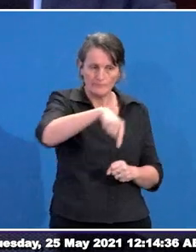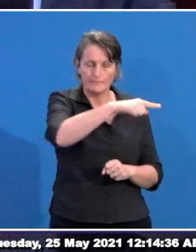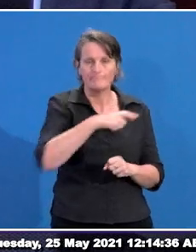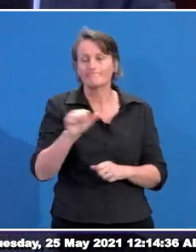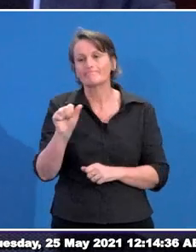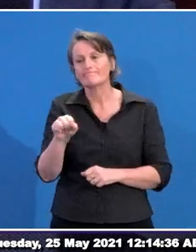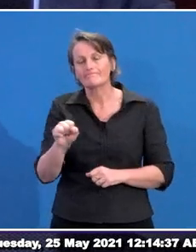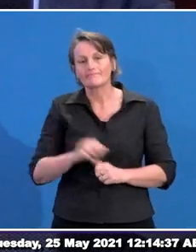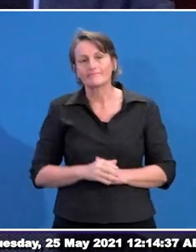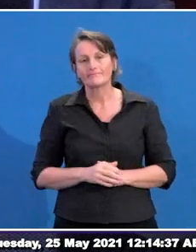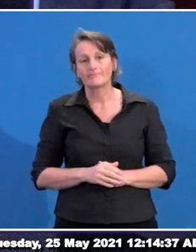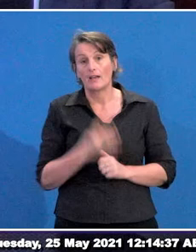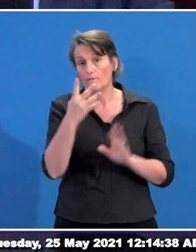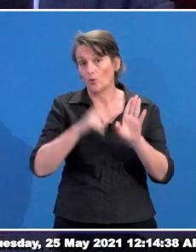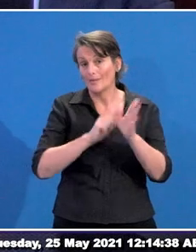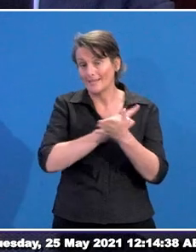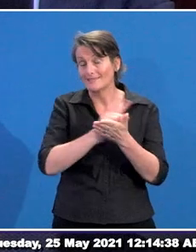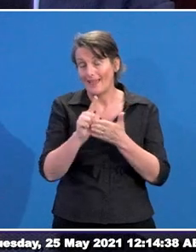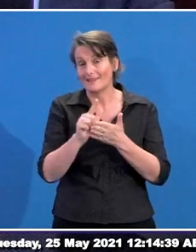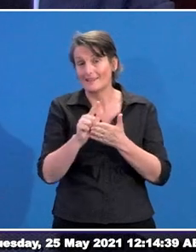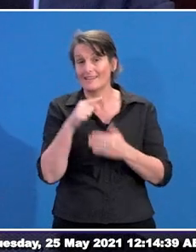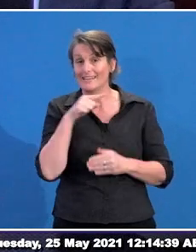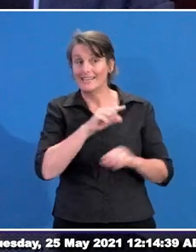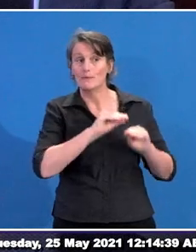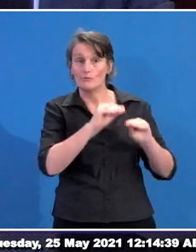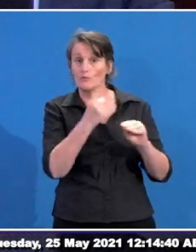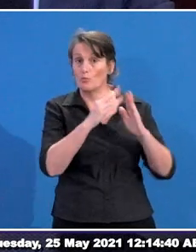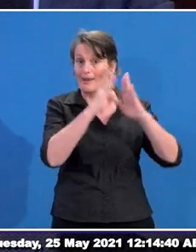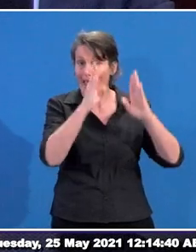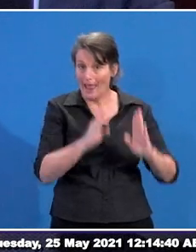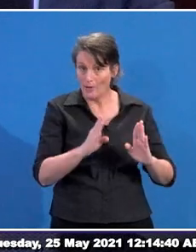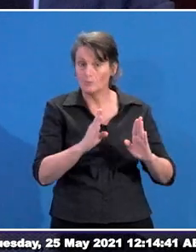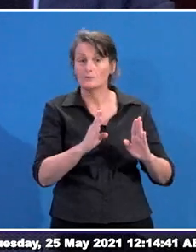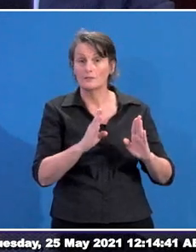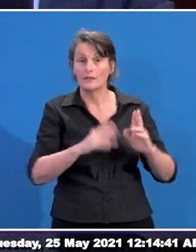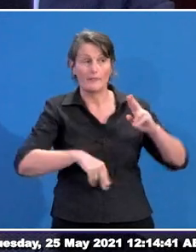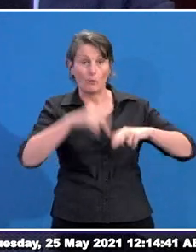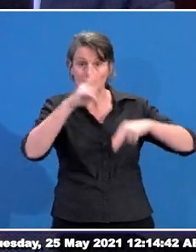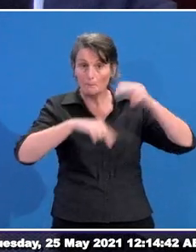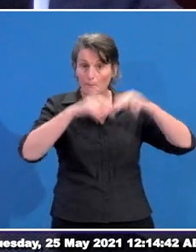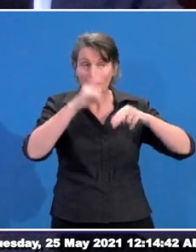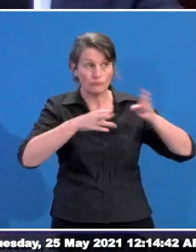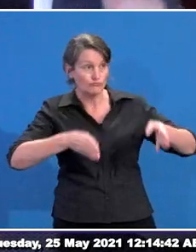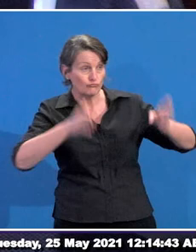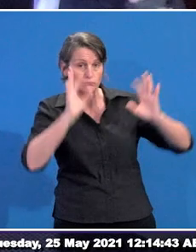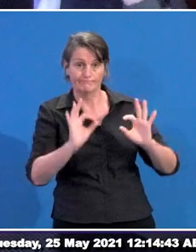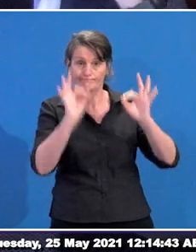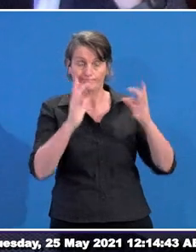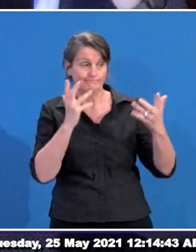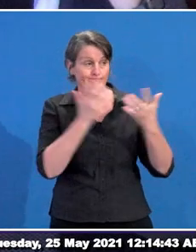And then four years later, he moved to a house that was built for him and other young people with disability